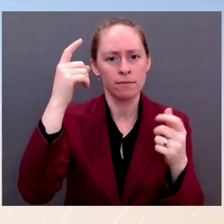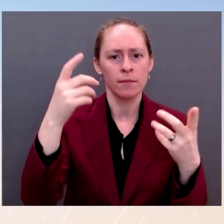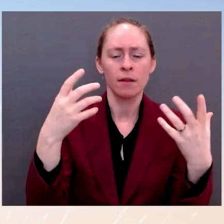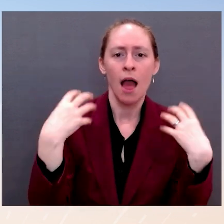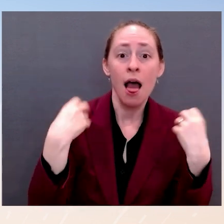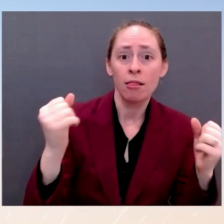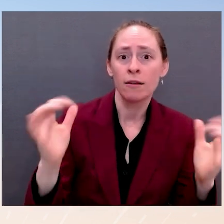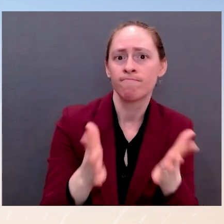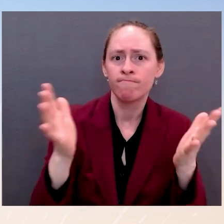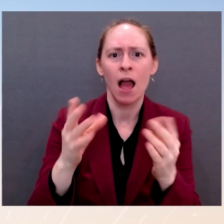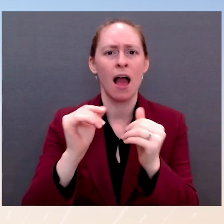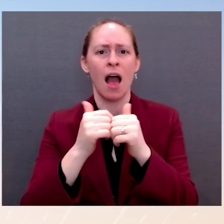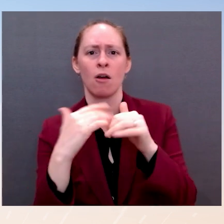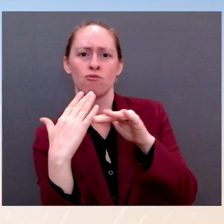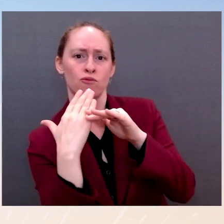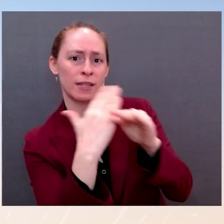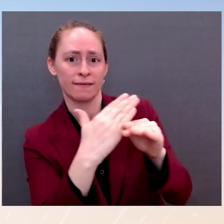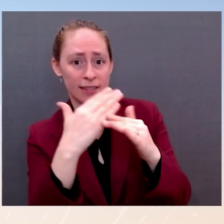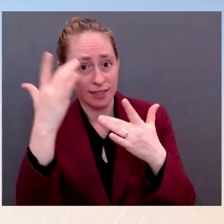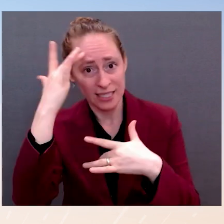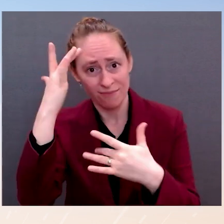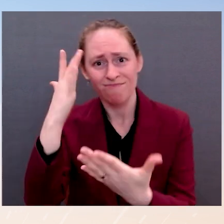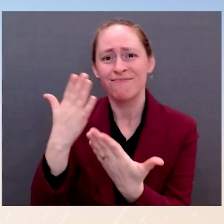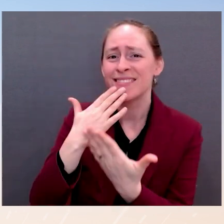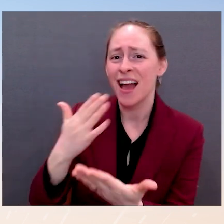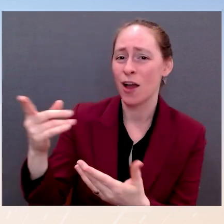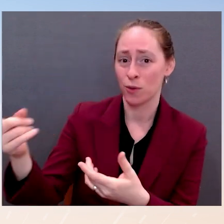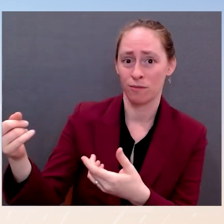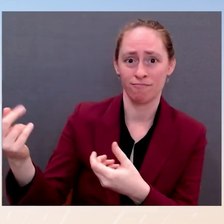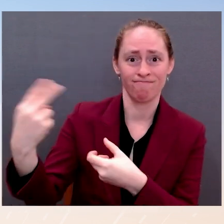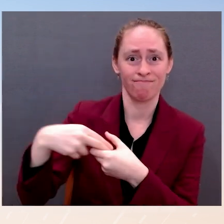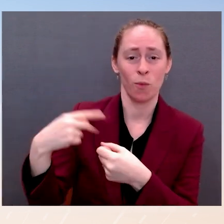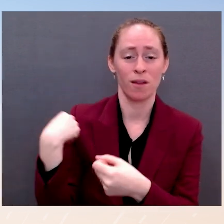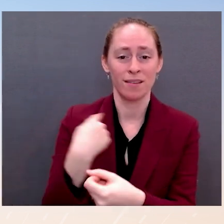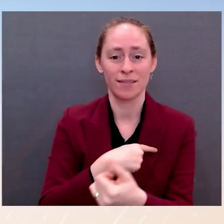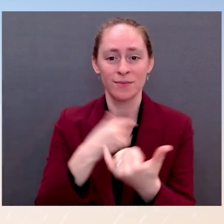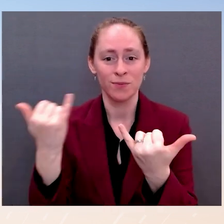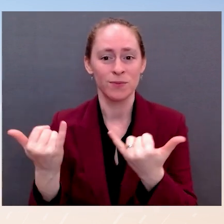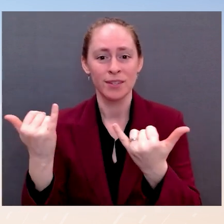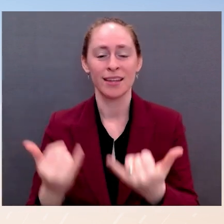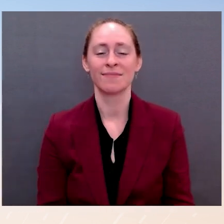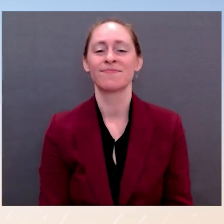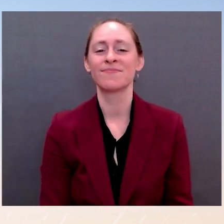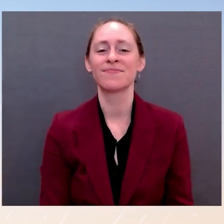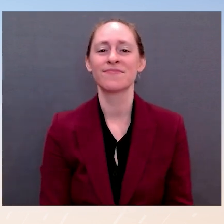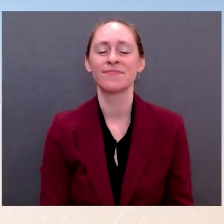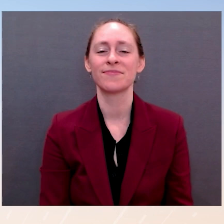So with that, thank you, Dr. Leonard, for joining us, and I'll turn things over to you.